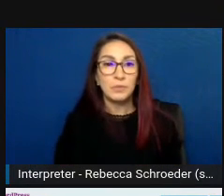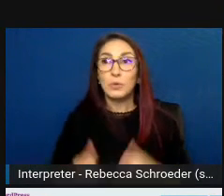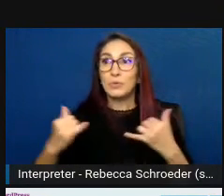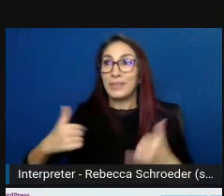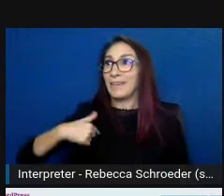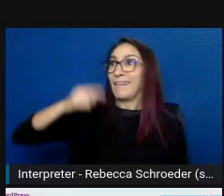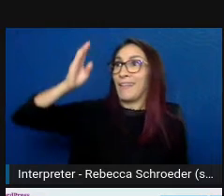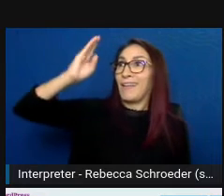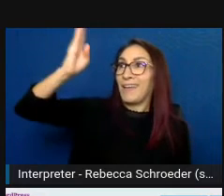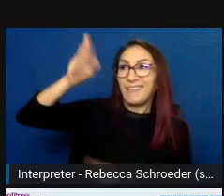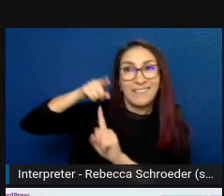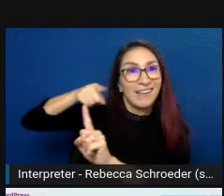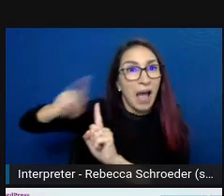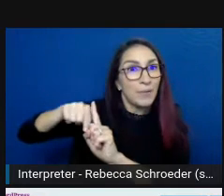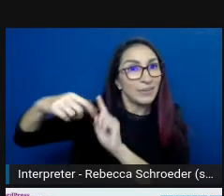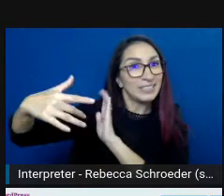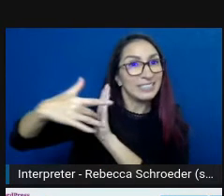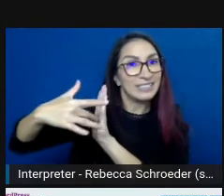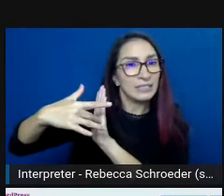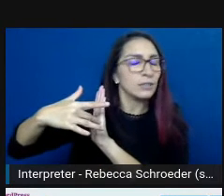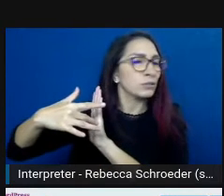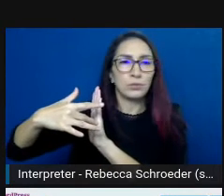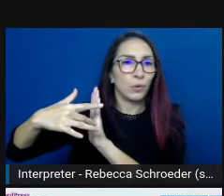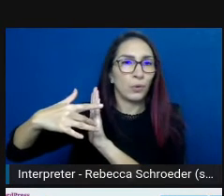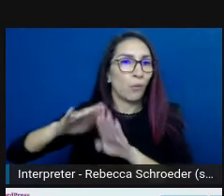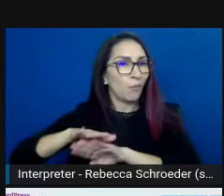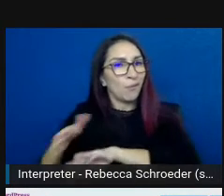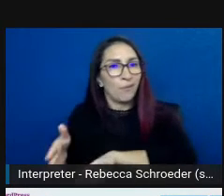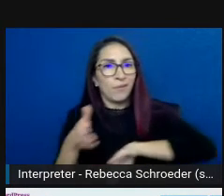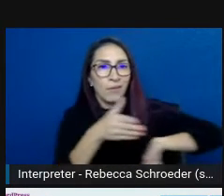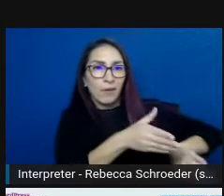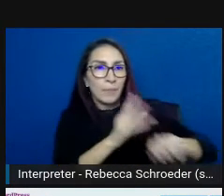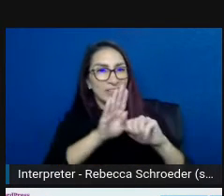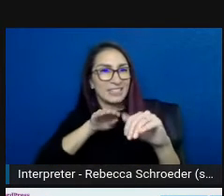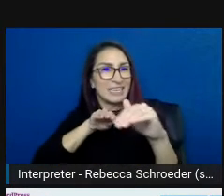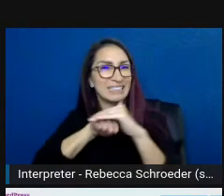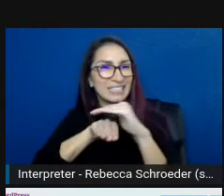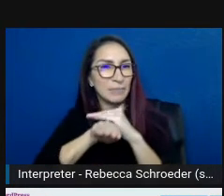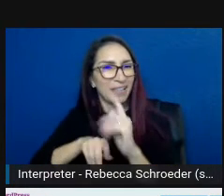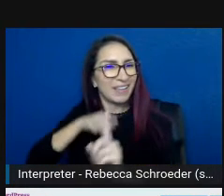because accessibility is not about tech, it's about people.